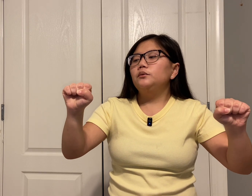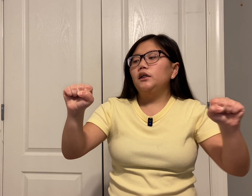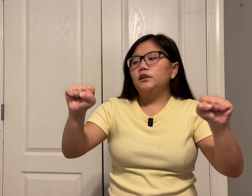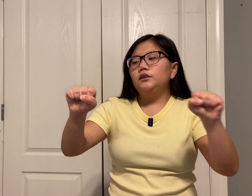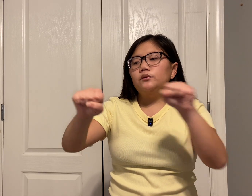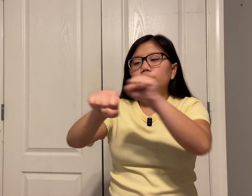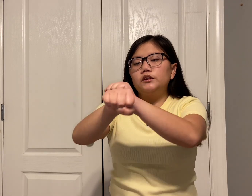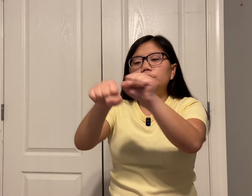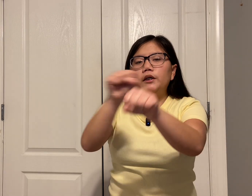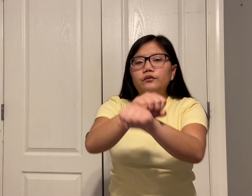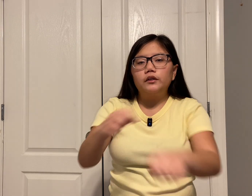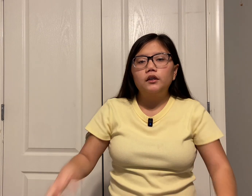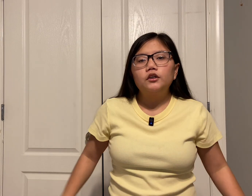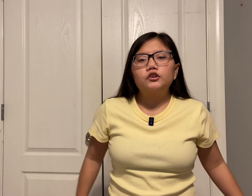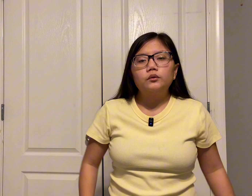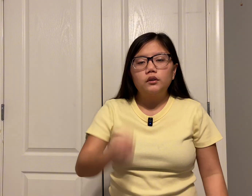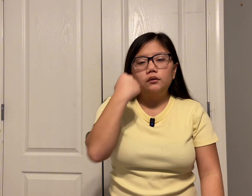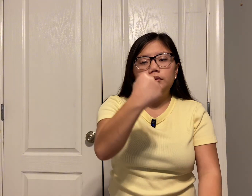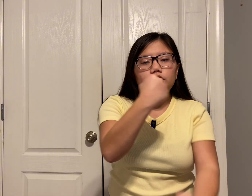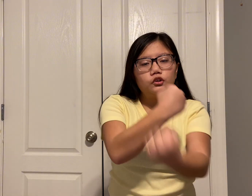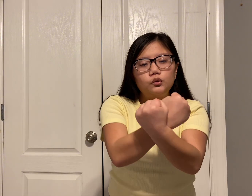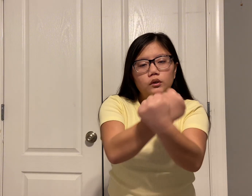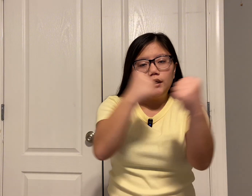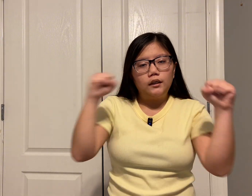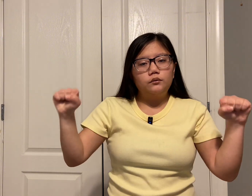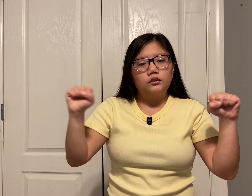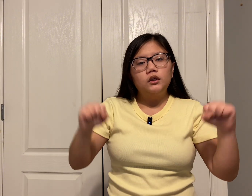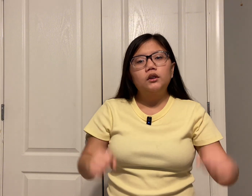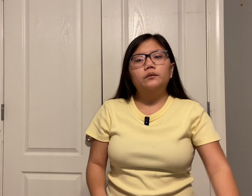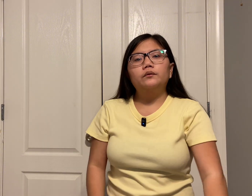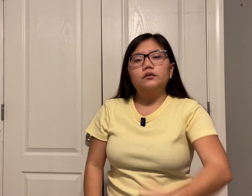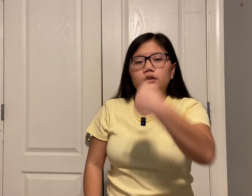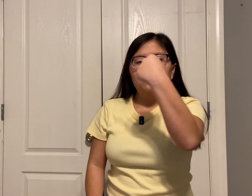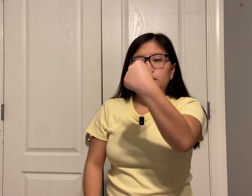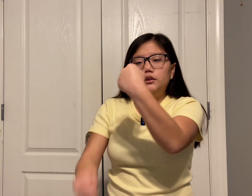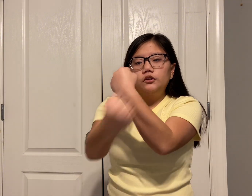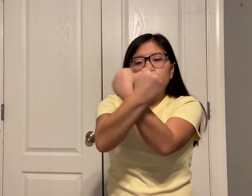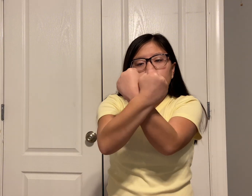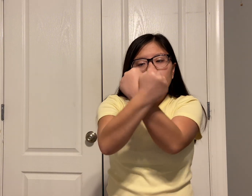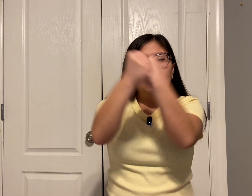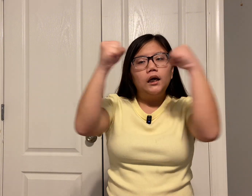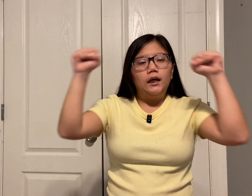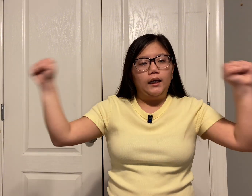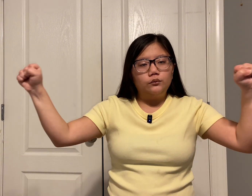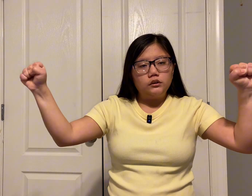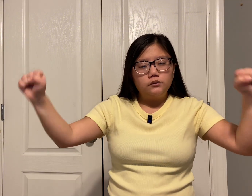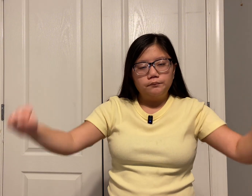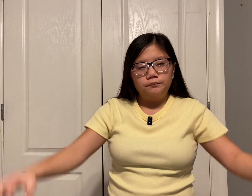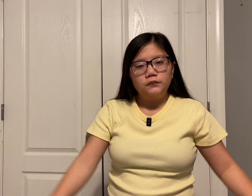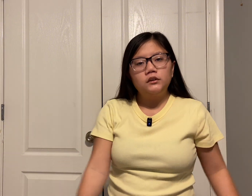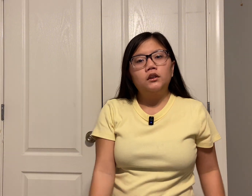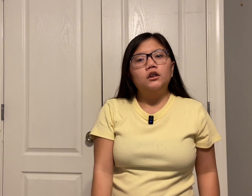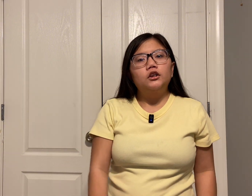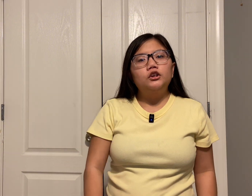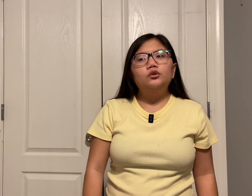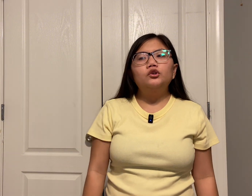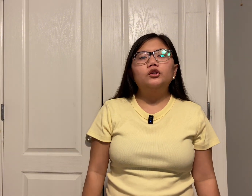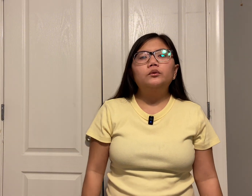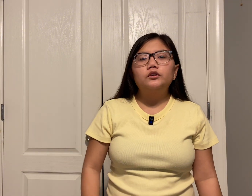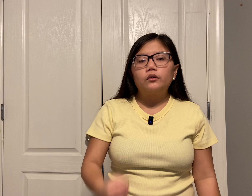and you can only see the back of your hand. So one two out or one two out.